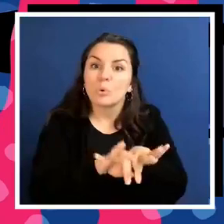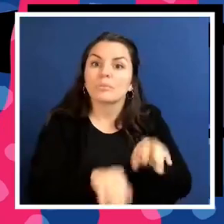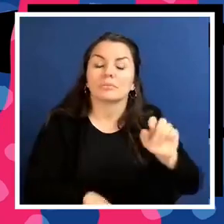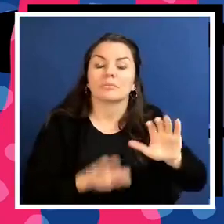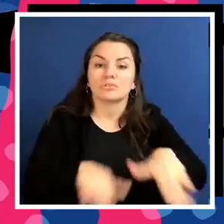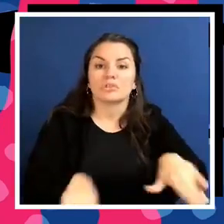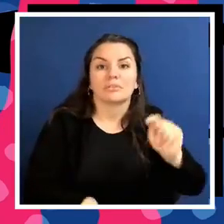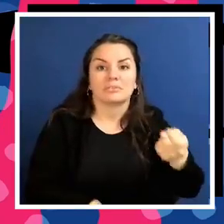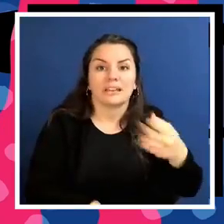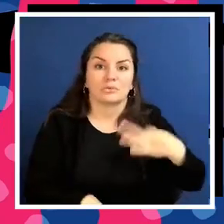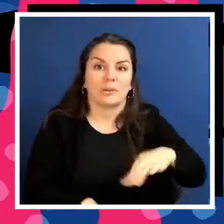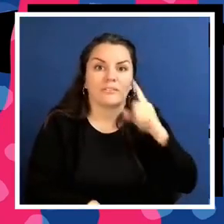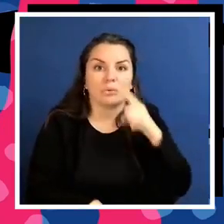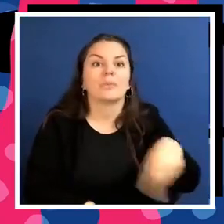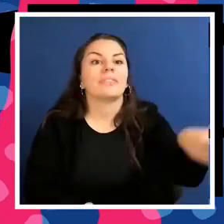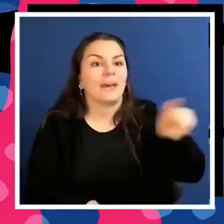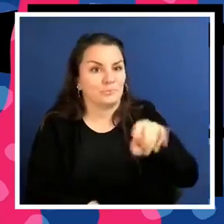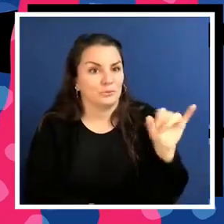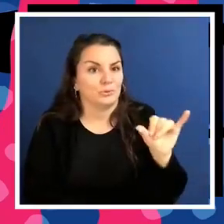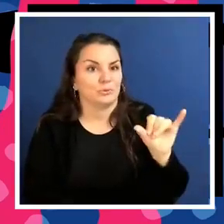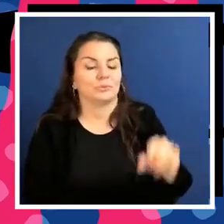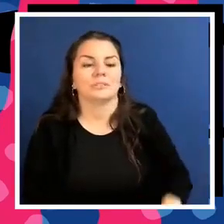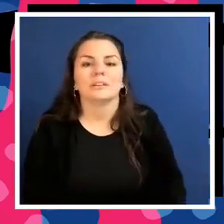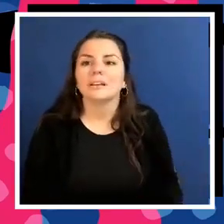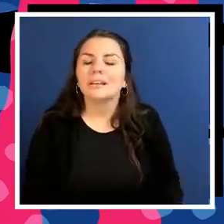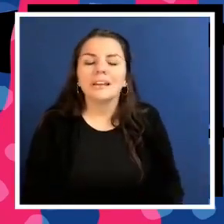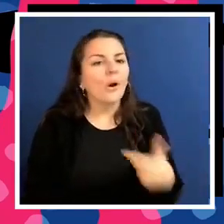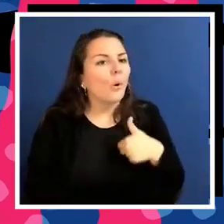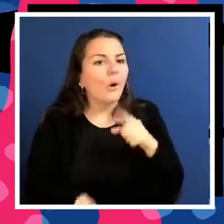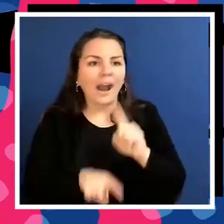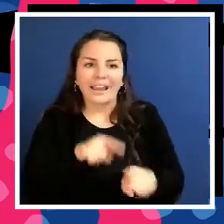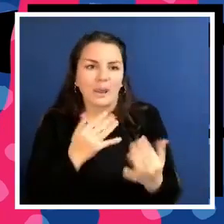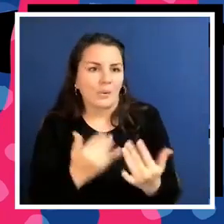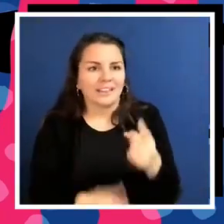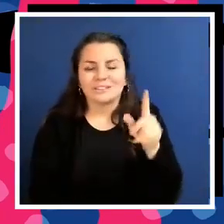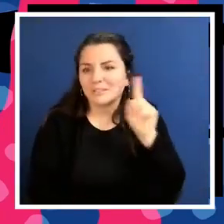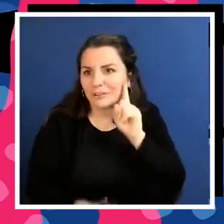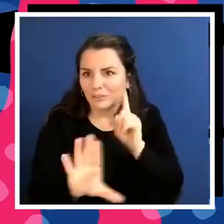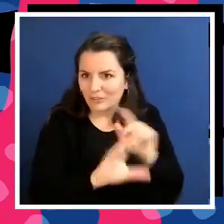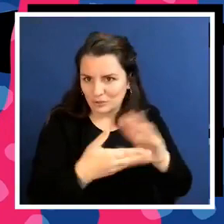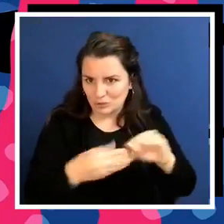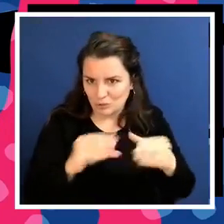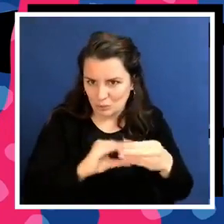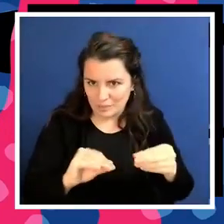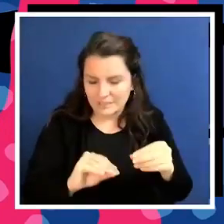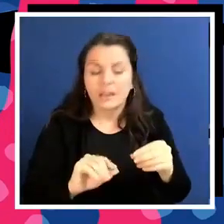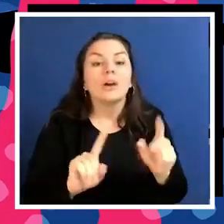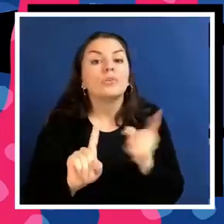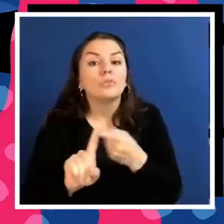WILL HAND IT OVER TO KRISTIN ROWE AND SHE'S TALKING TO SOME